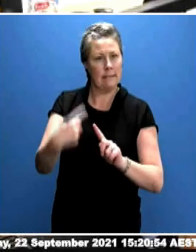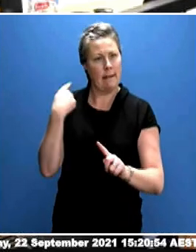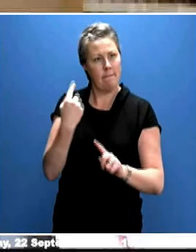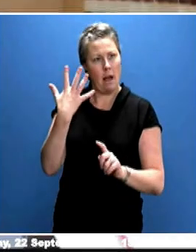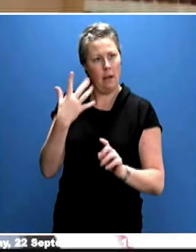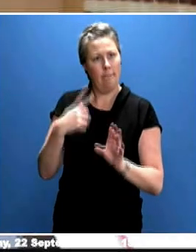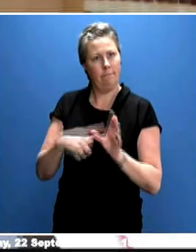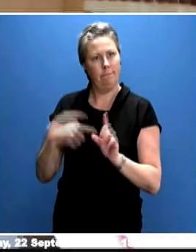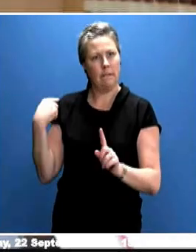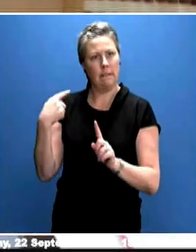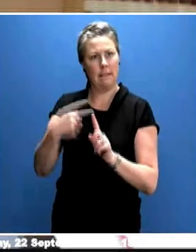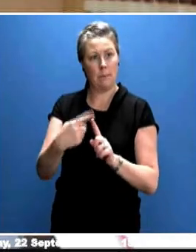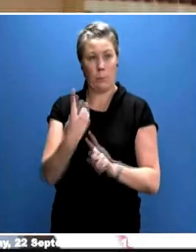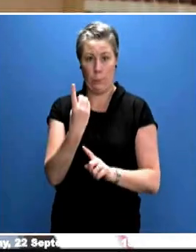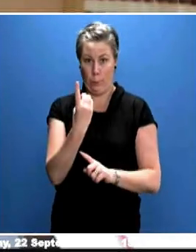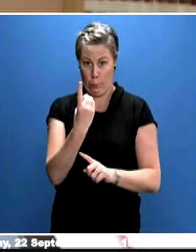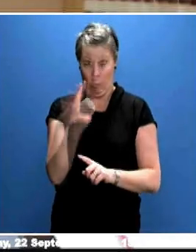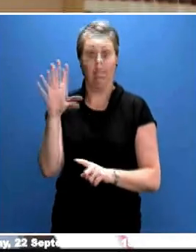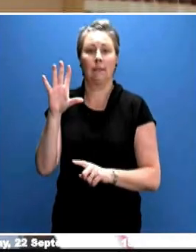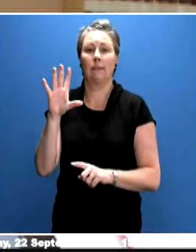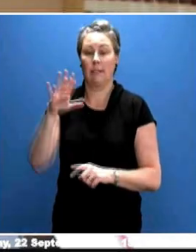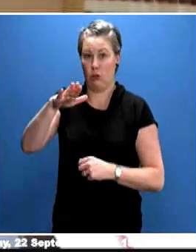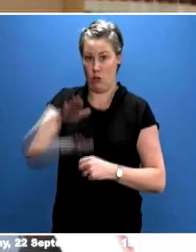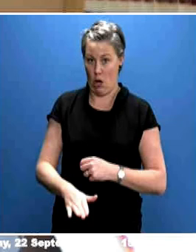where a child was charged for criminal damage.